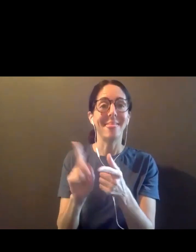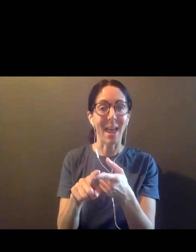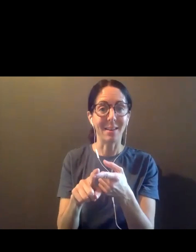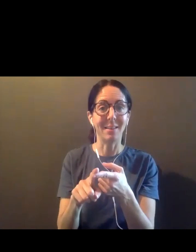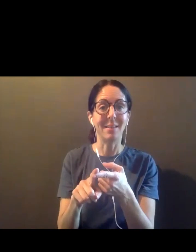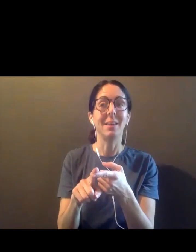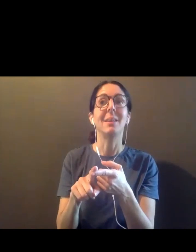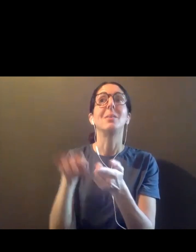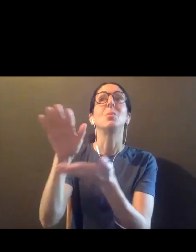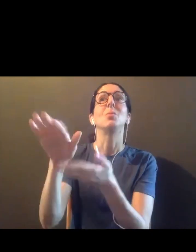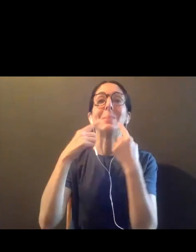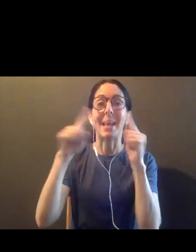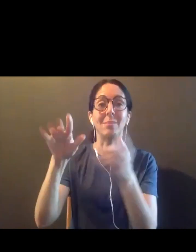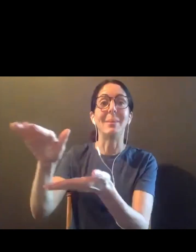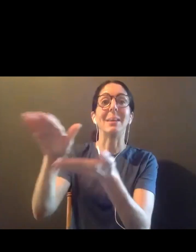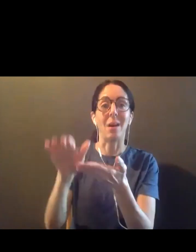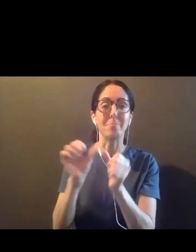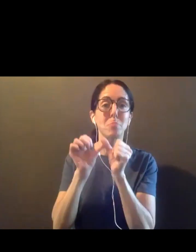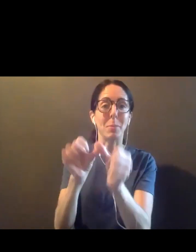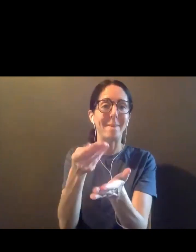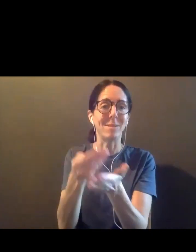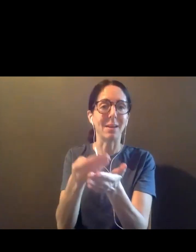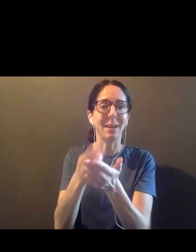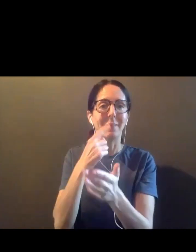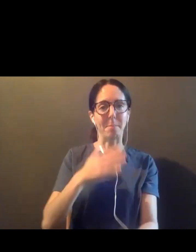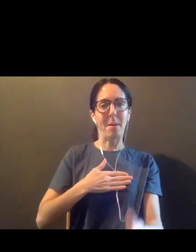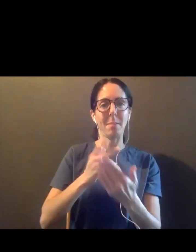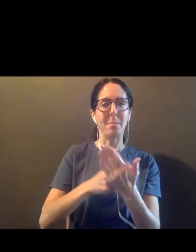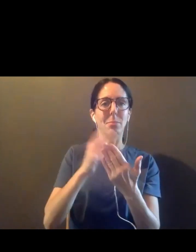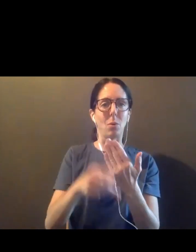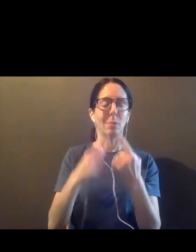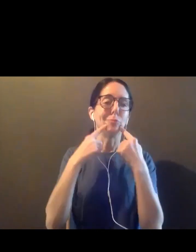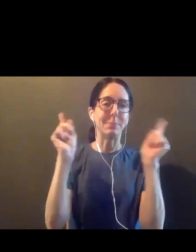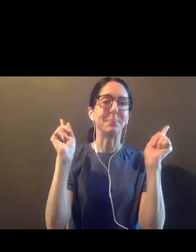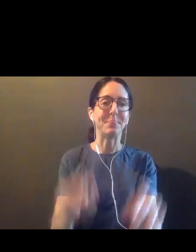funding for the program that I'm currently in. Thank you. DR.